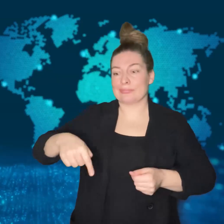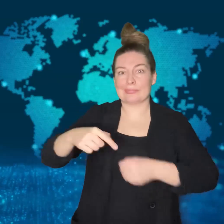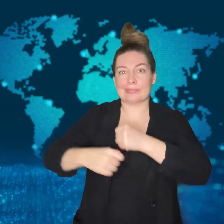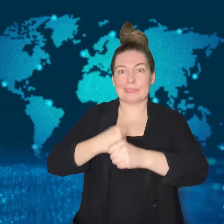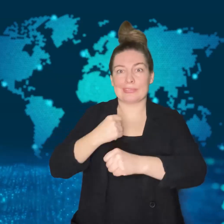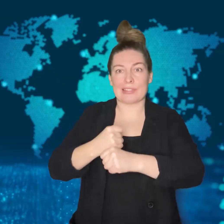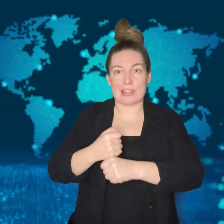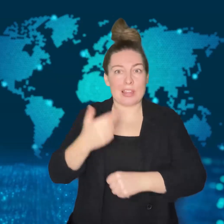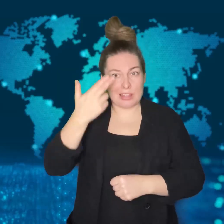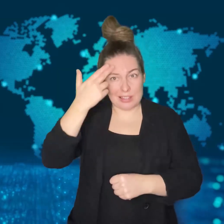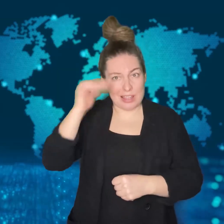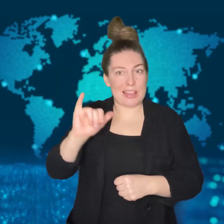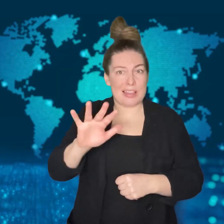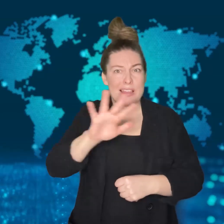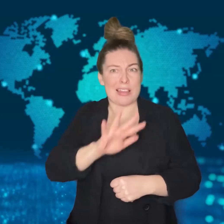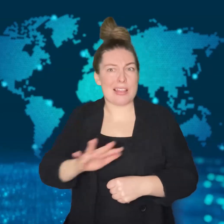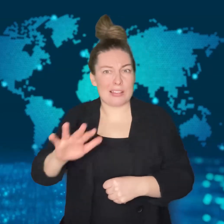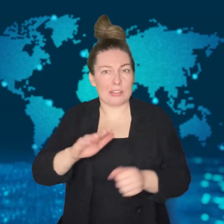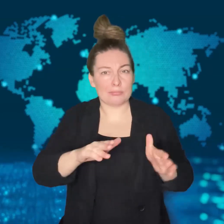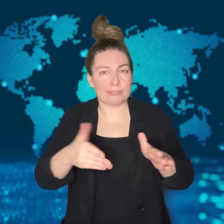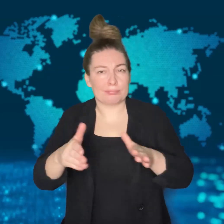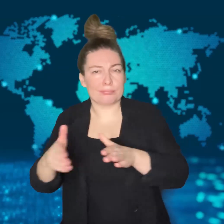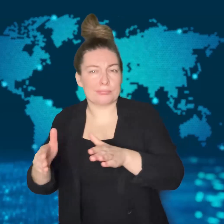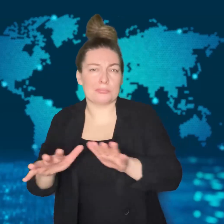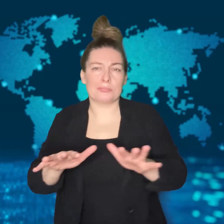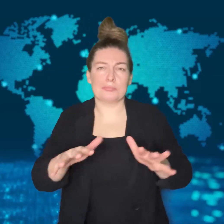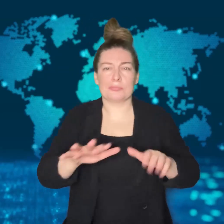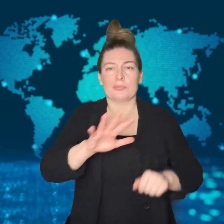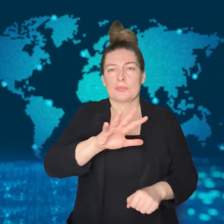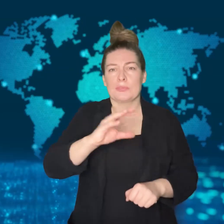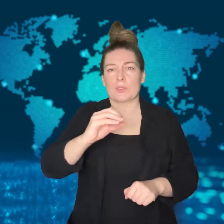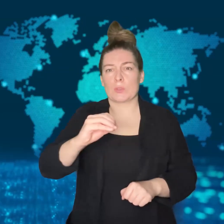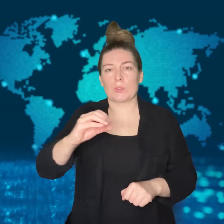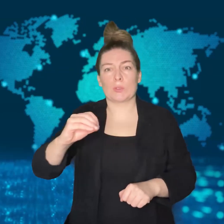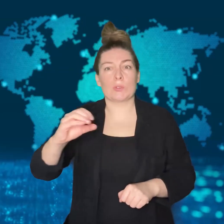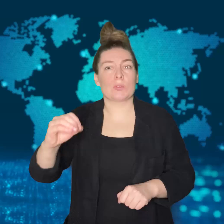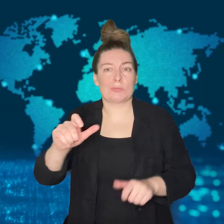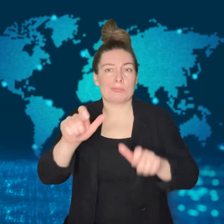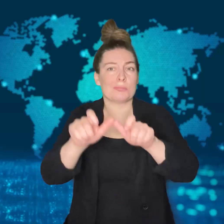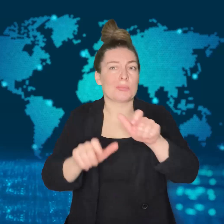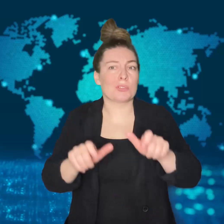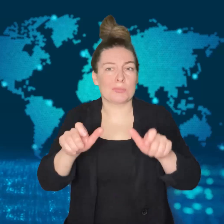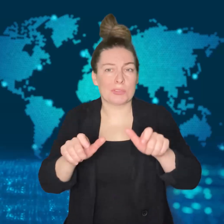Many of those who were killed were elderly - around 150 were over 60 years old.